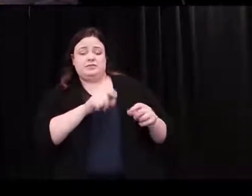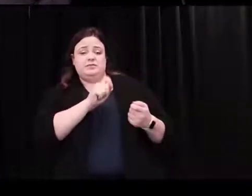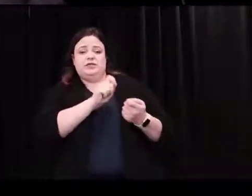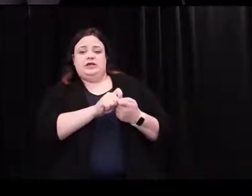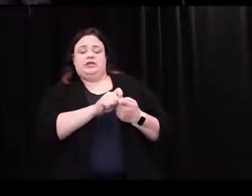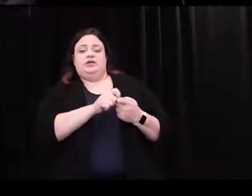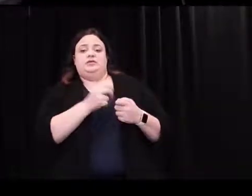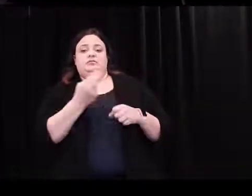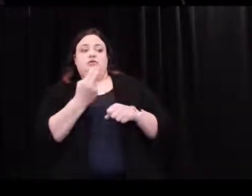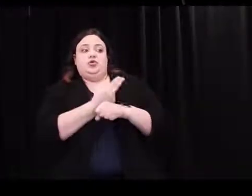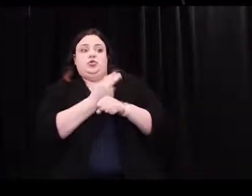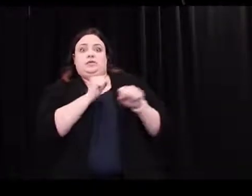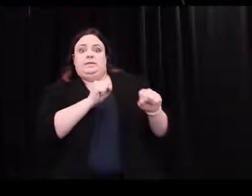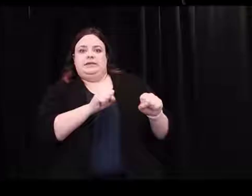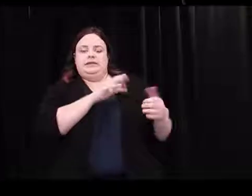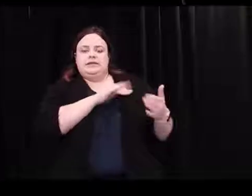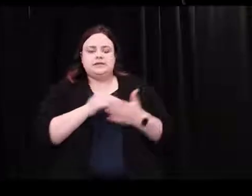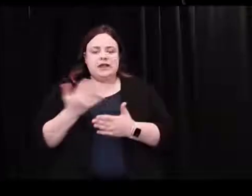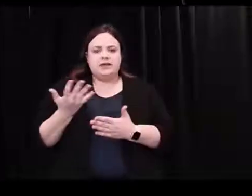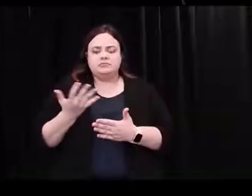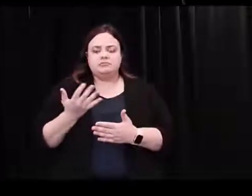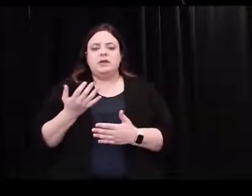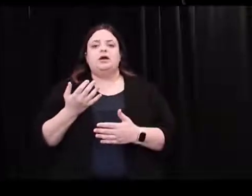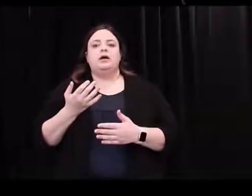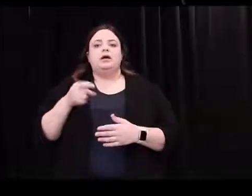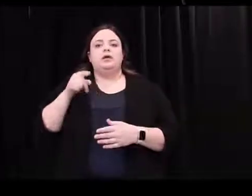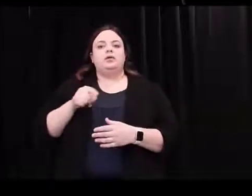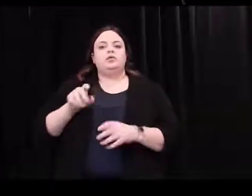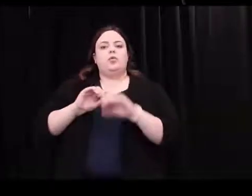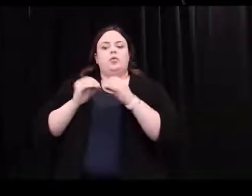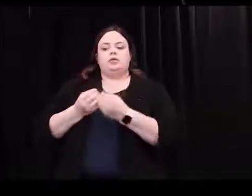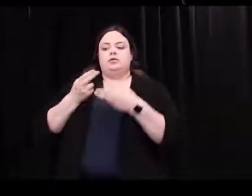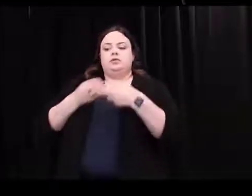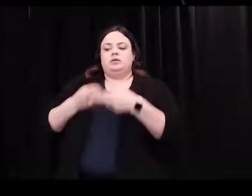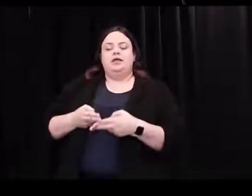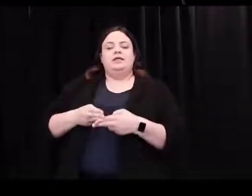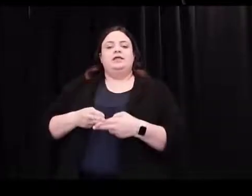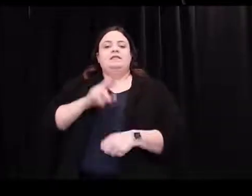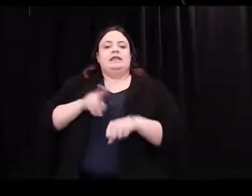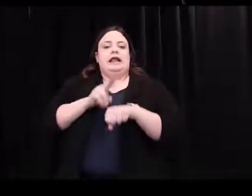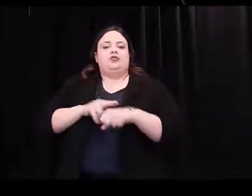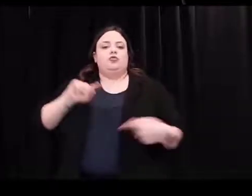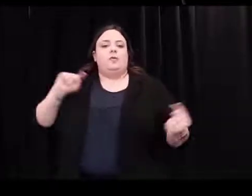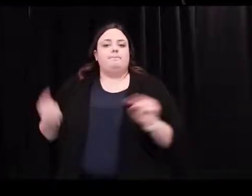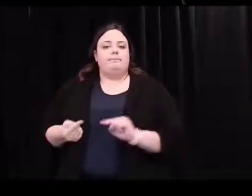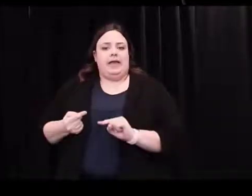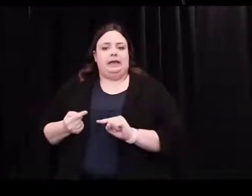I sat in on was for a com- an organization called the National Pain Foundation, and the National